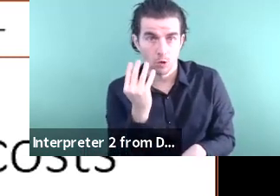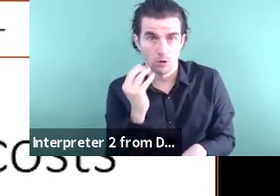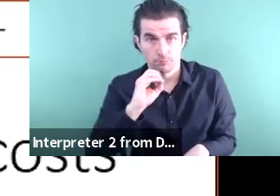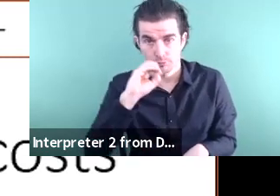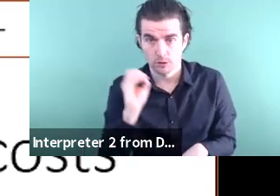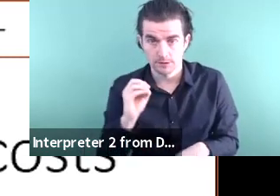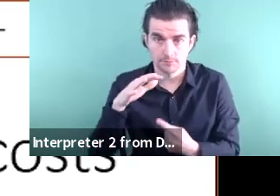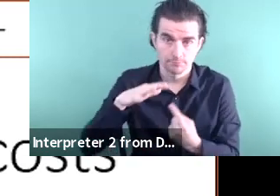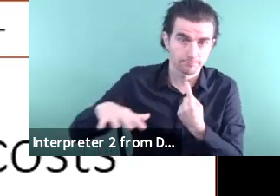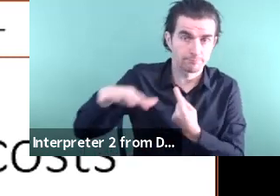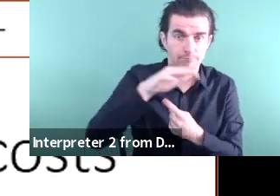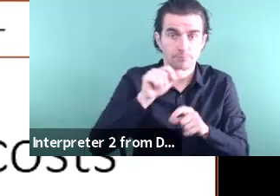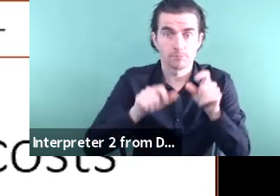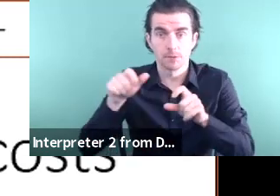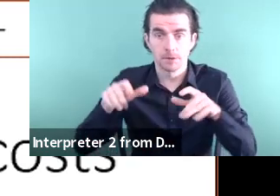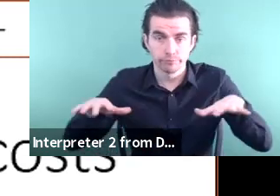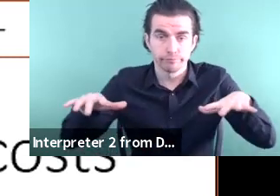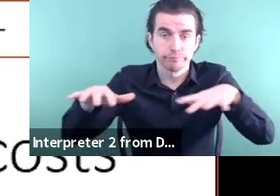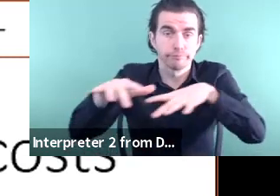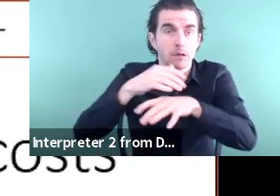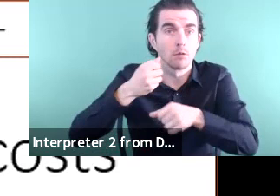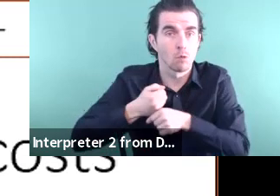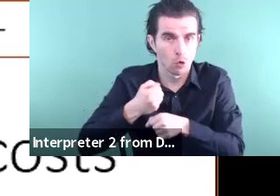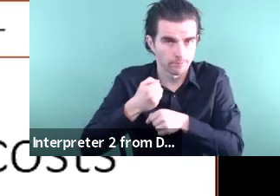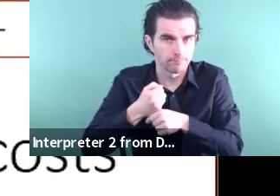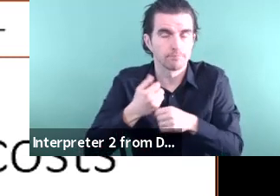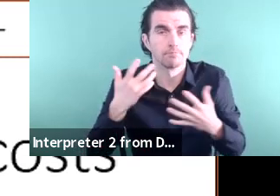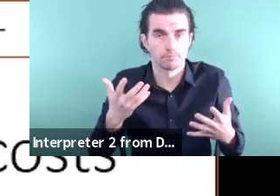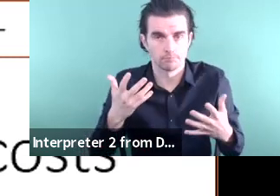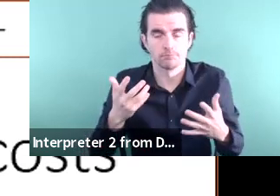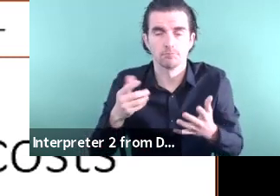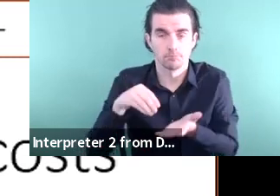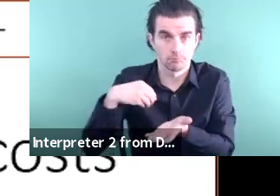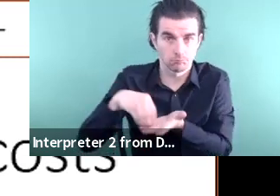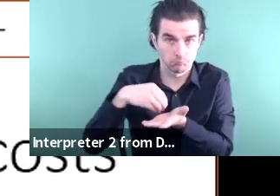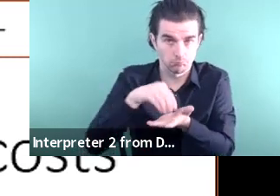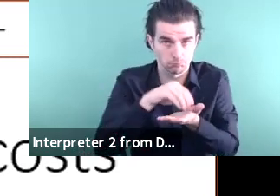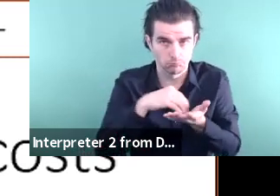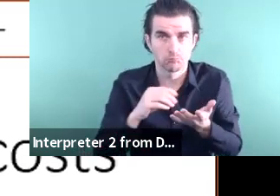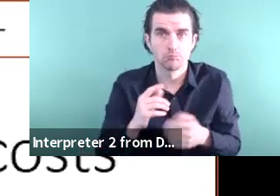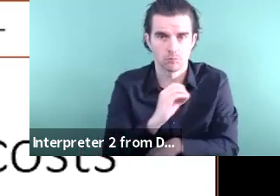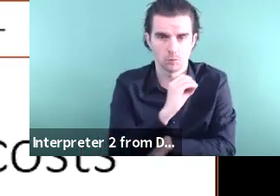economic empowerment with seed funding, there is free healthcare provided by public hospital